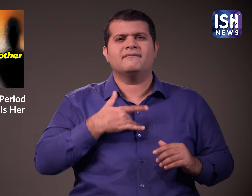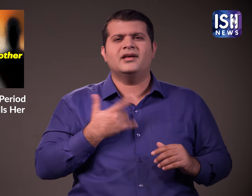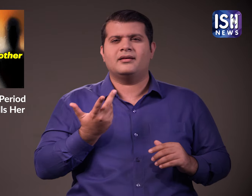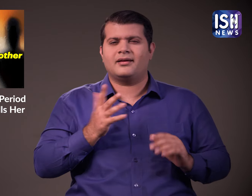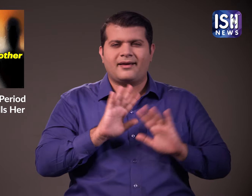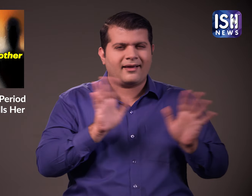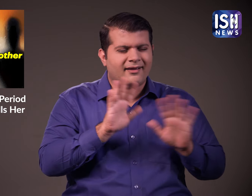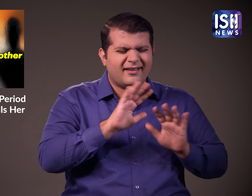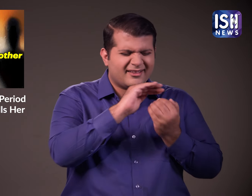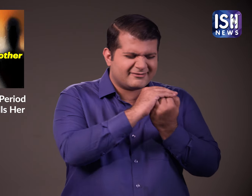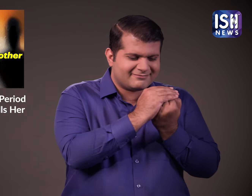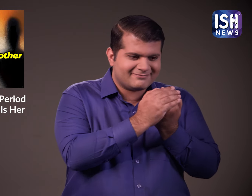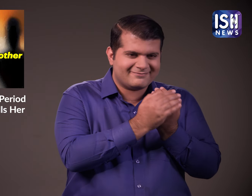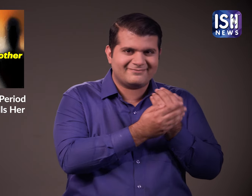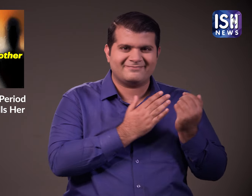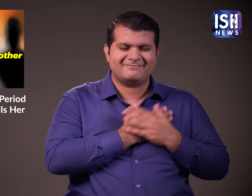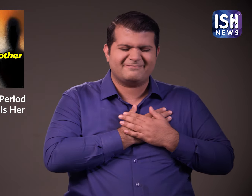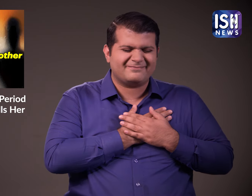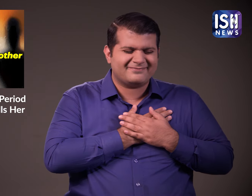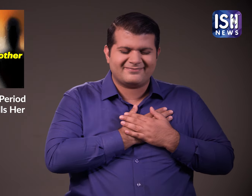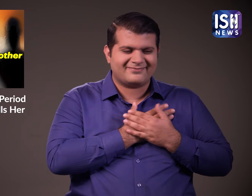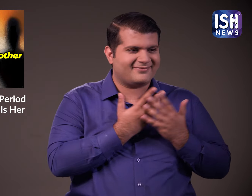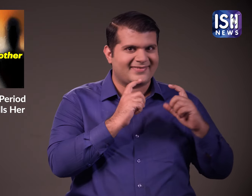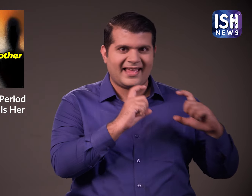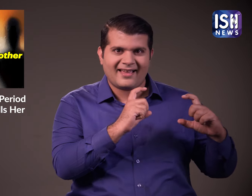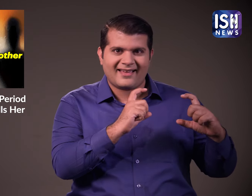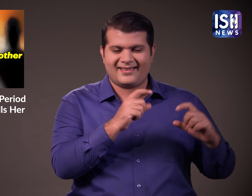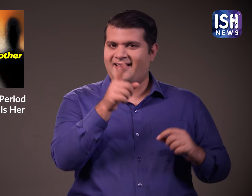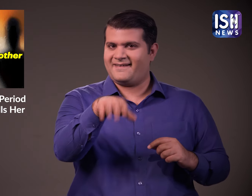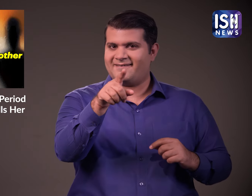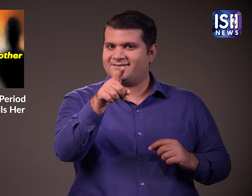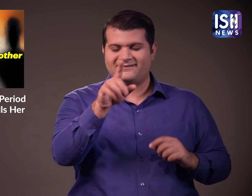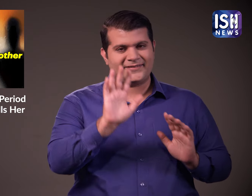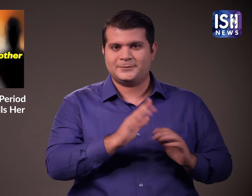You may think that he would pamper and dearly care for her.